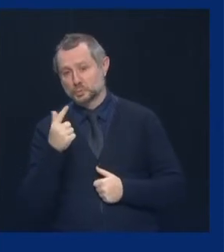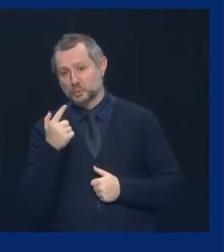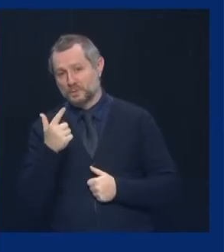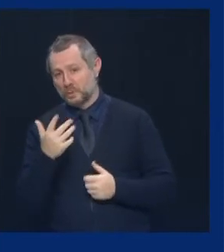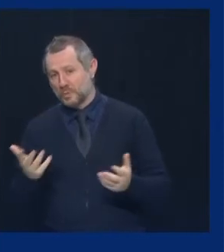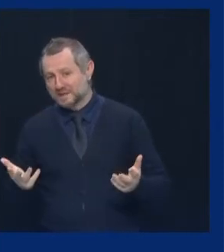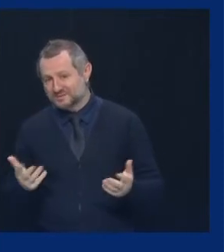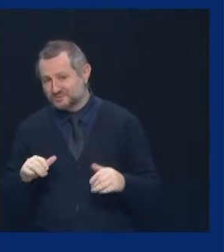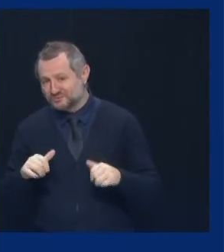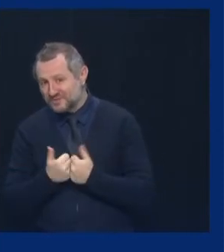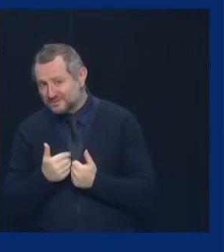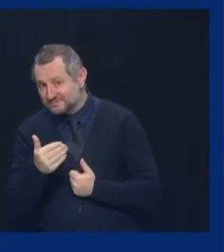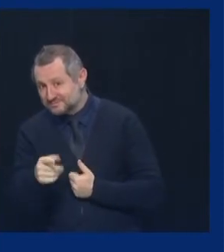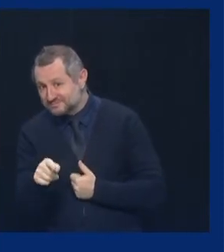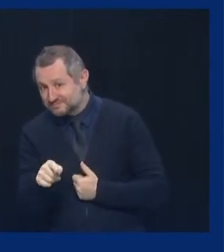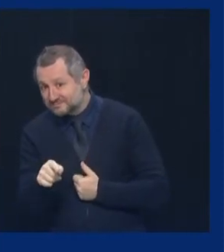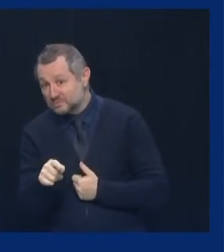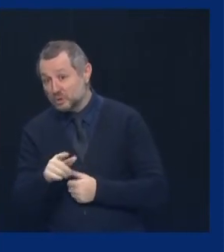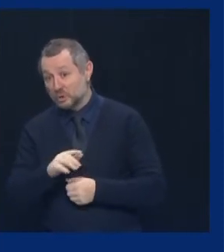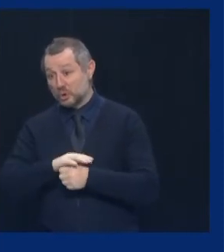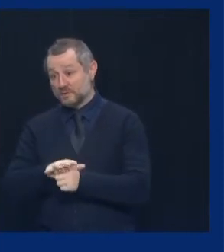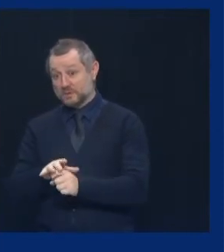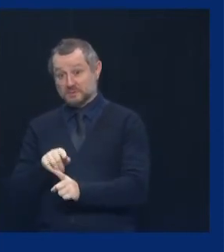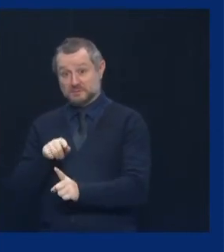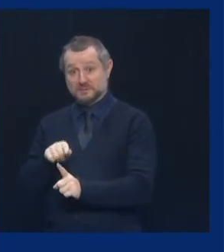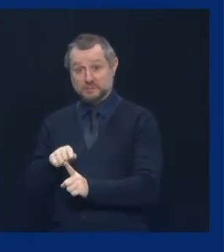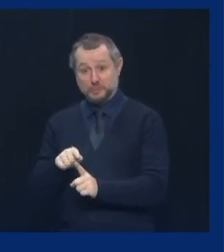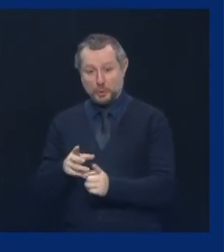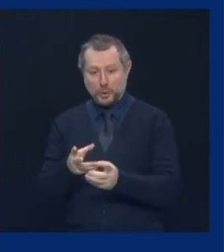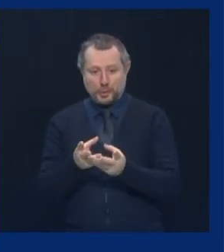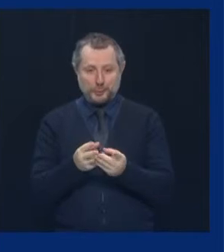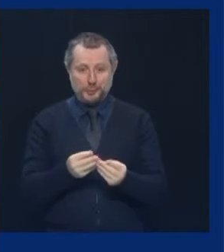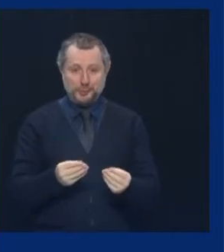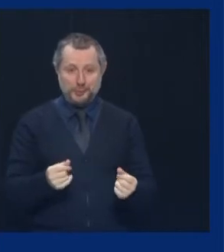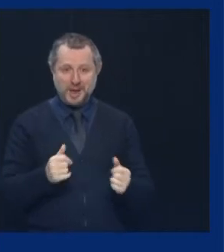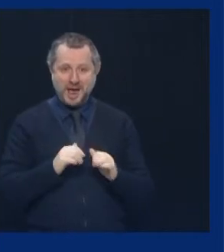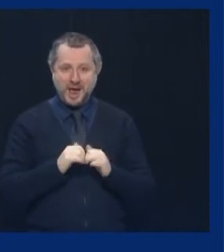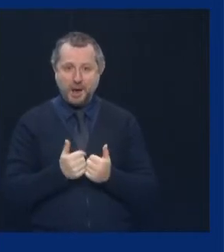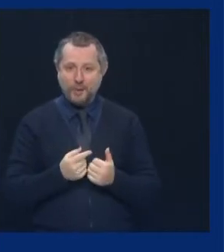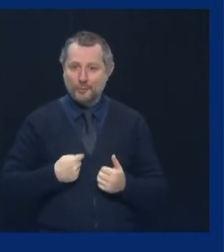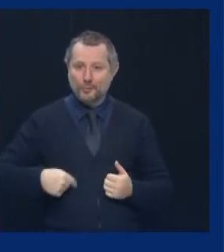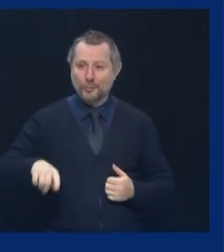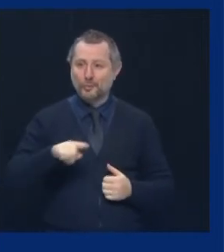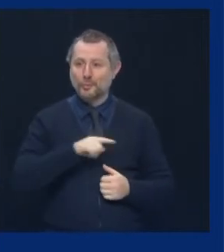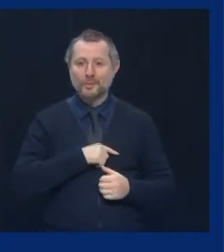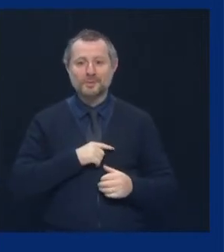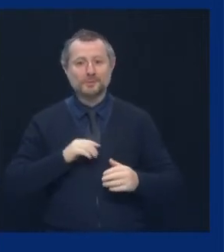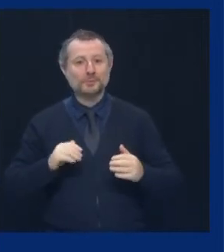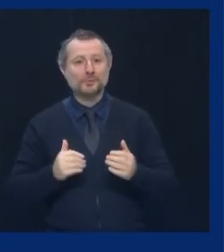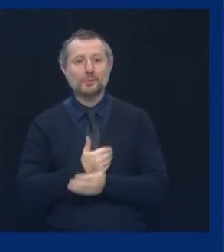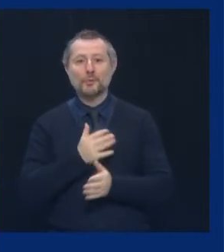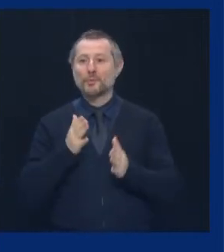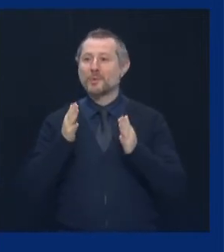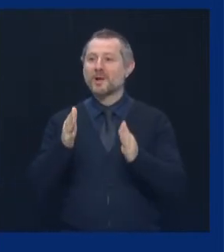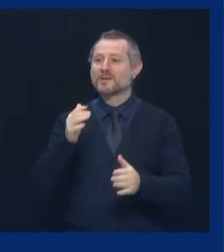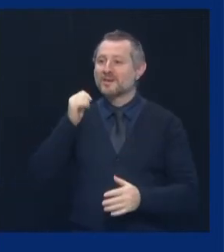THIS NEXT CHALLENGE FOR NEXT